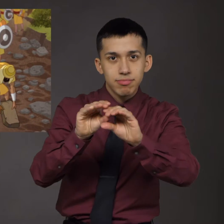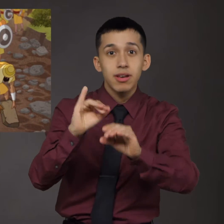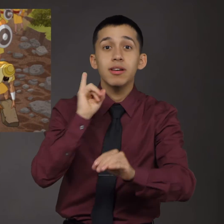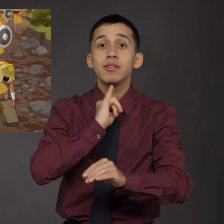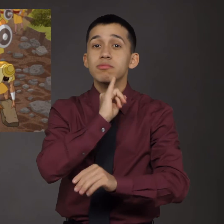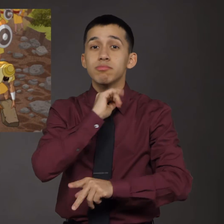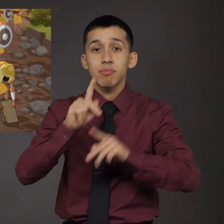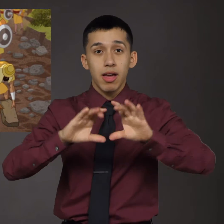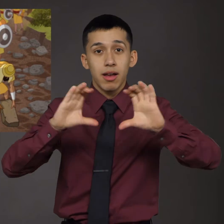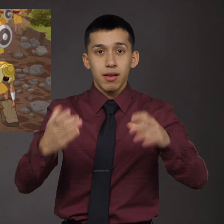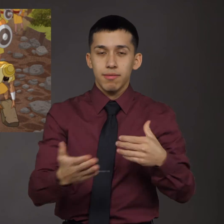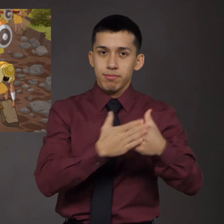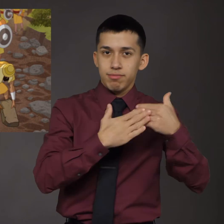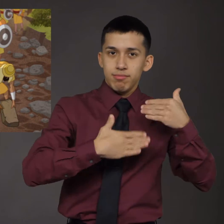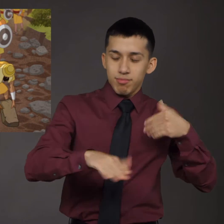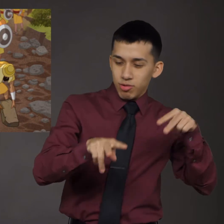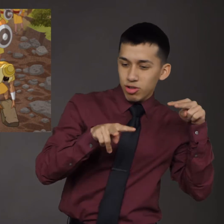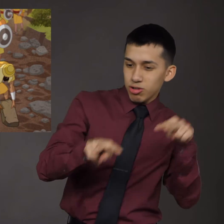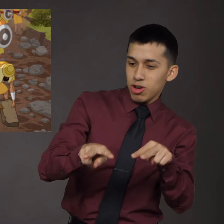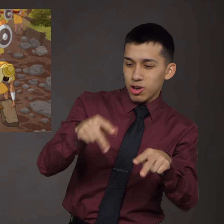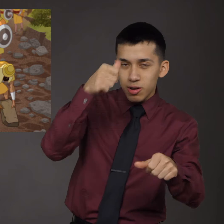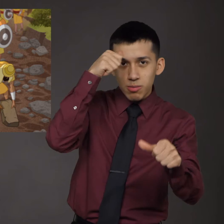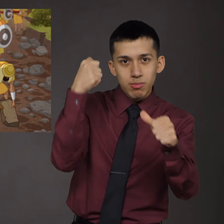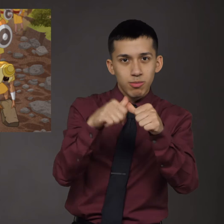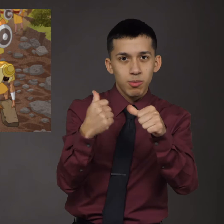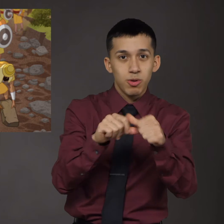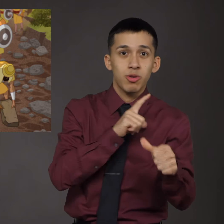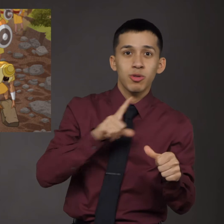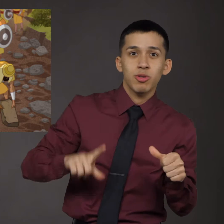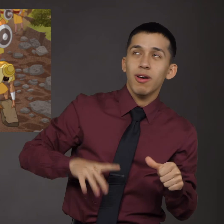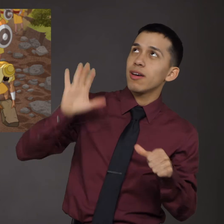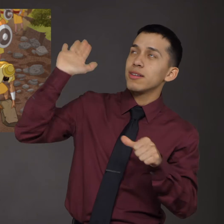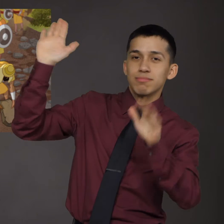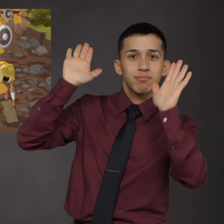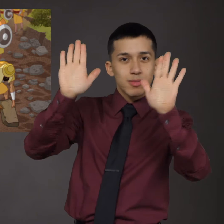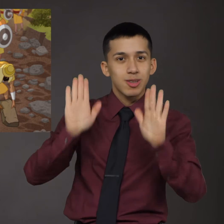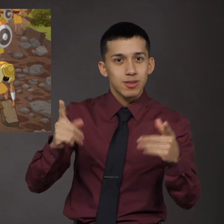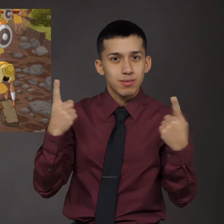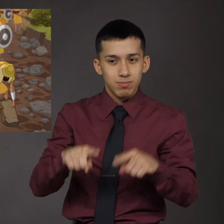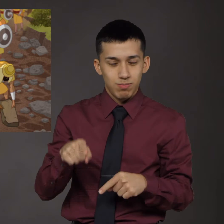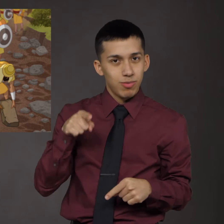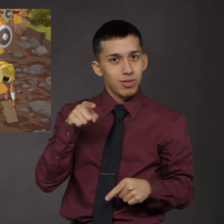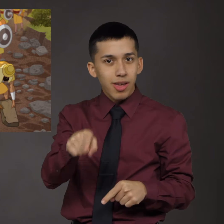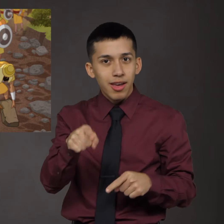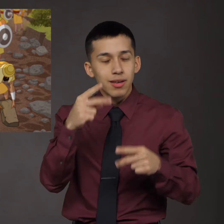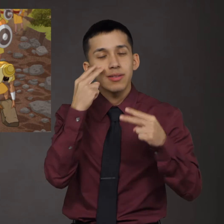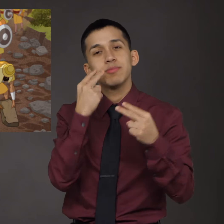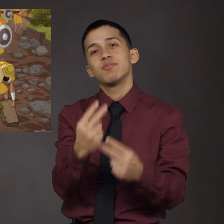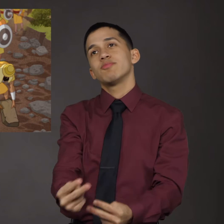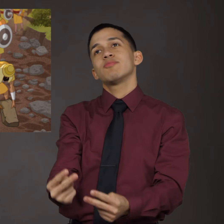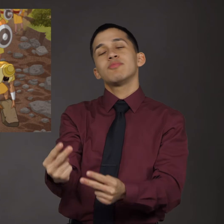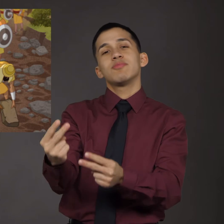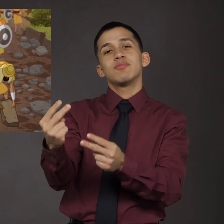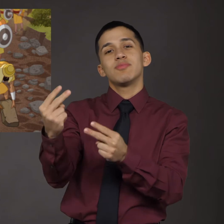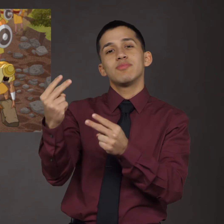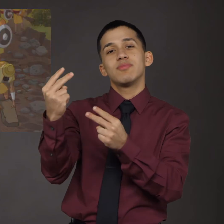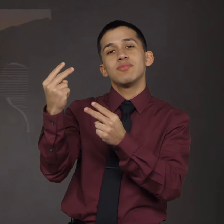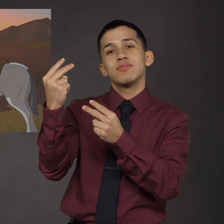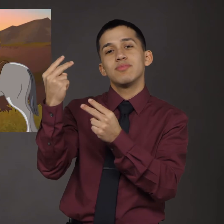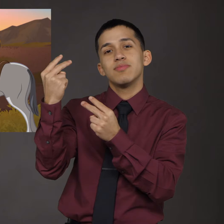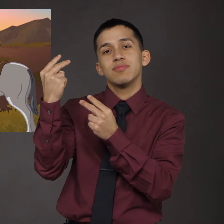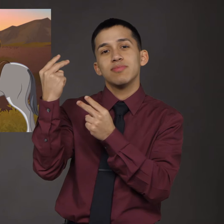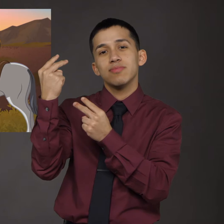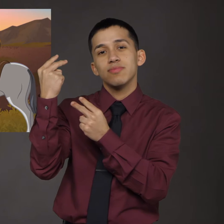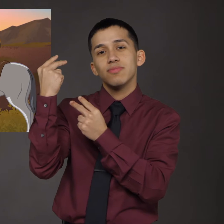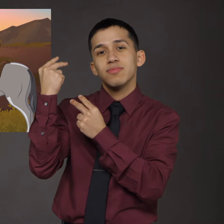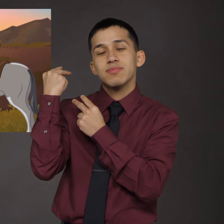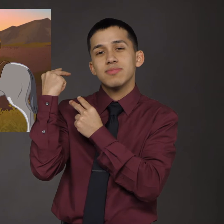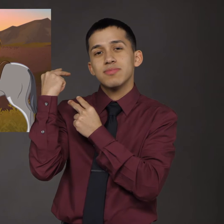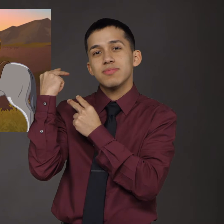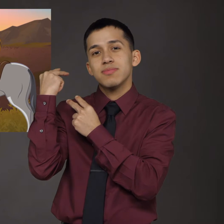He stacked the stones to remind the Israelites of the Lord's miracle that day.